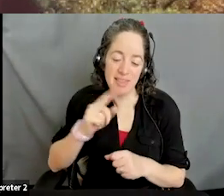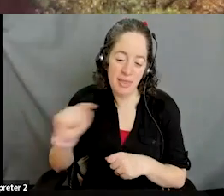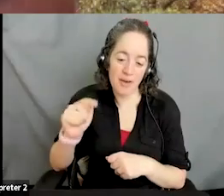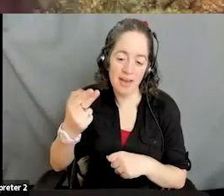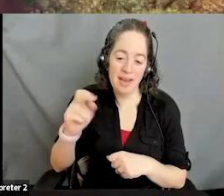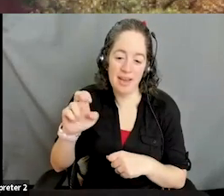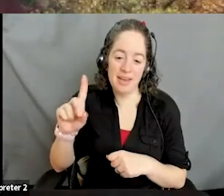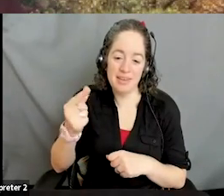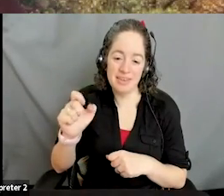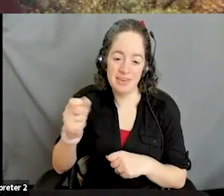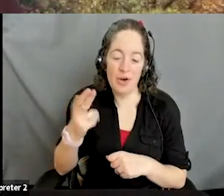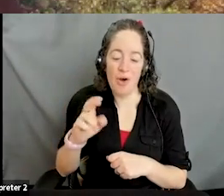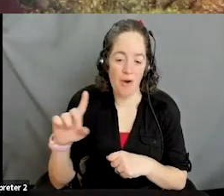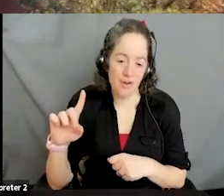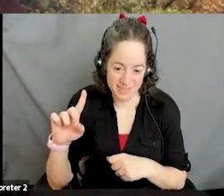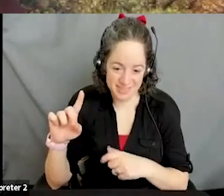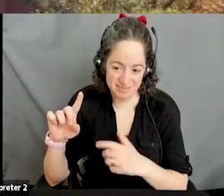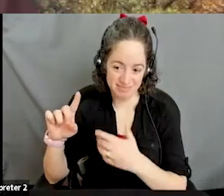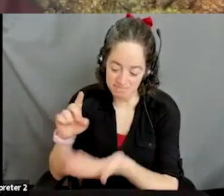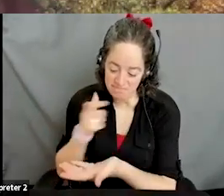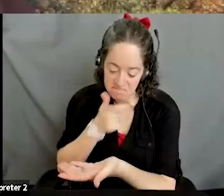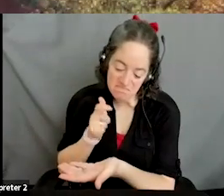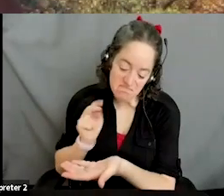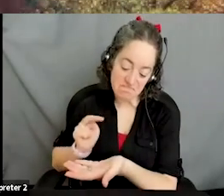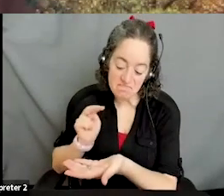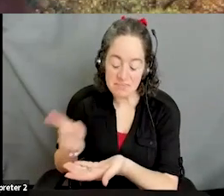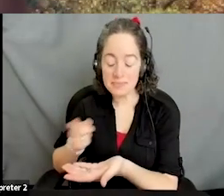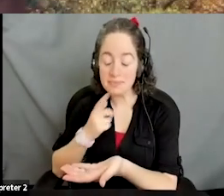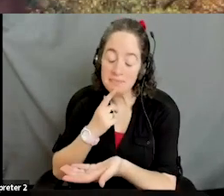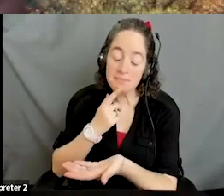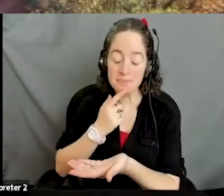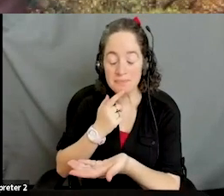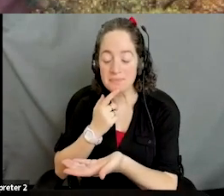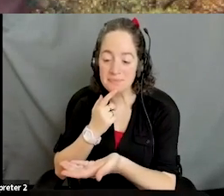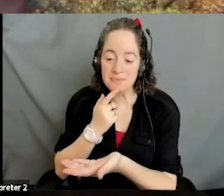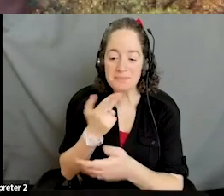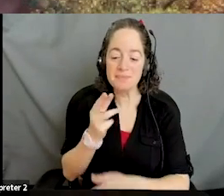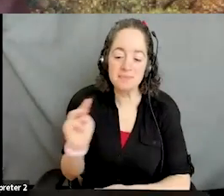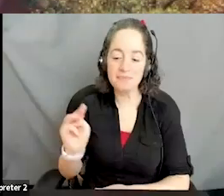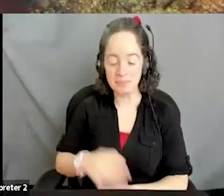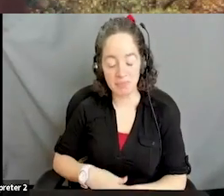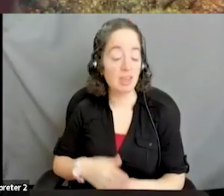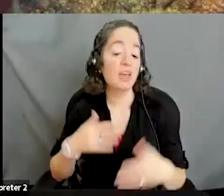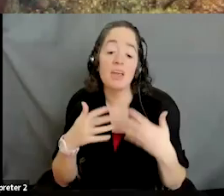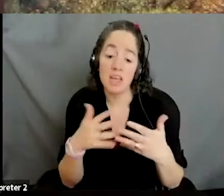The front-end form display was where we figured we could make the biggest impact the fastest for the most people, so that's where we started.